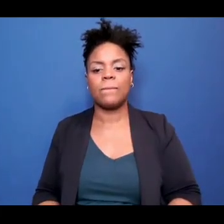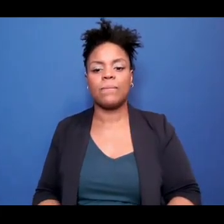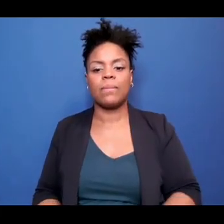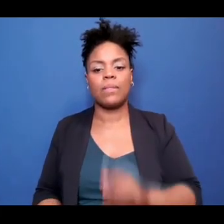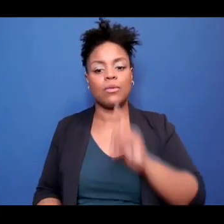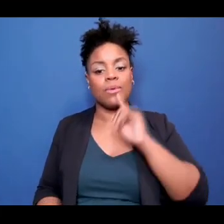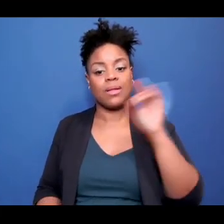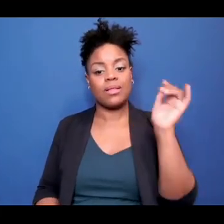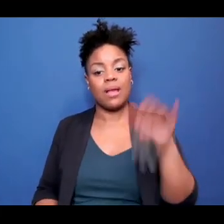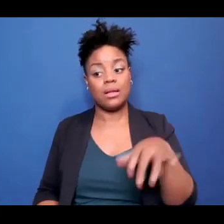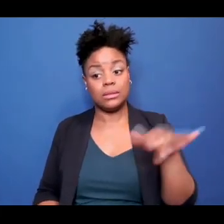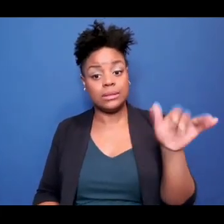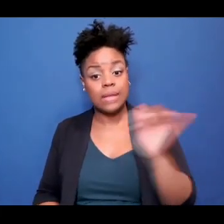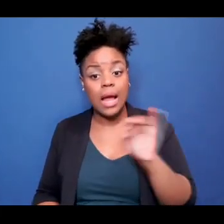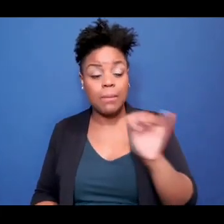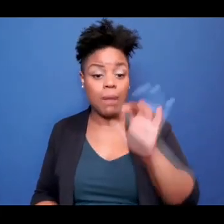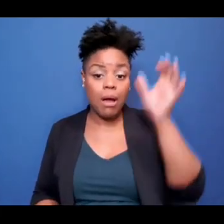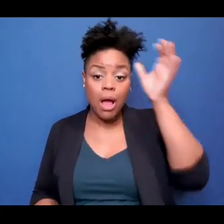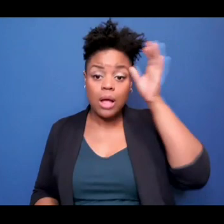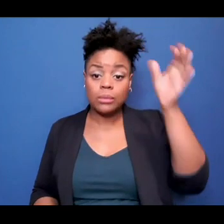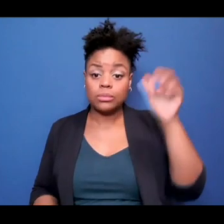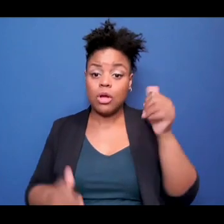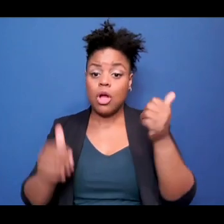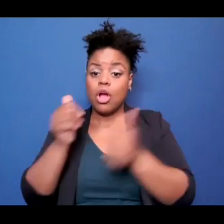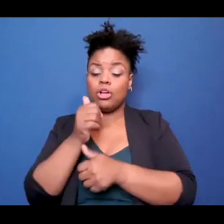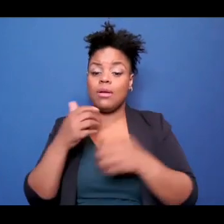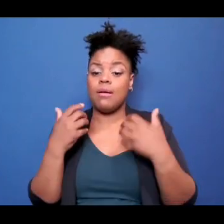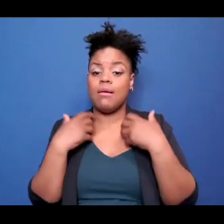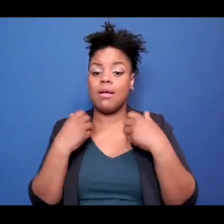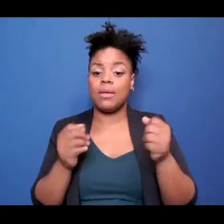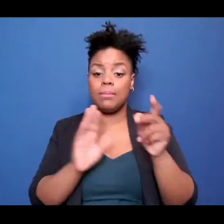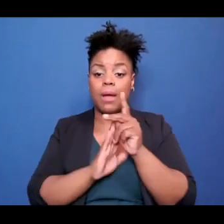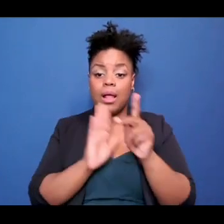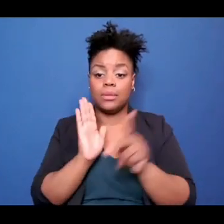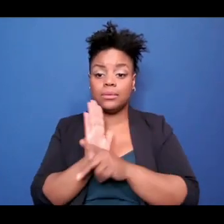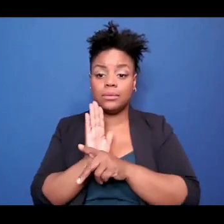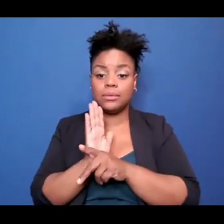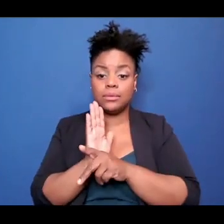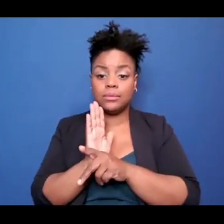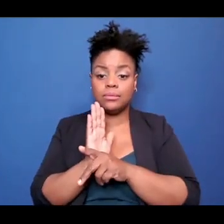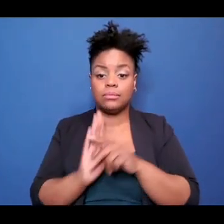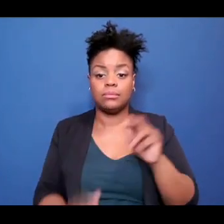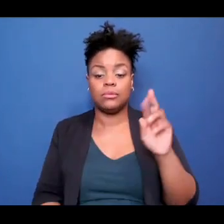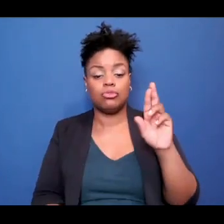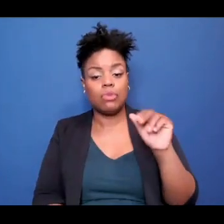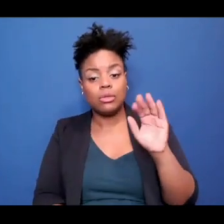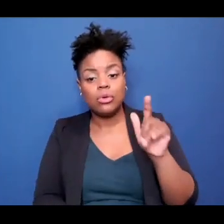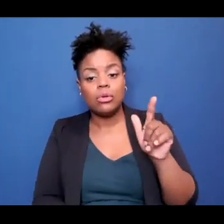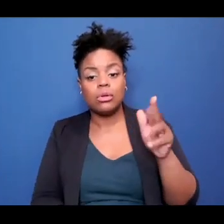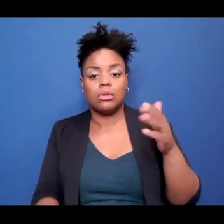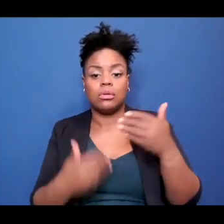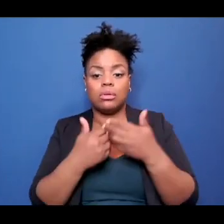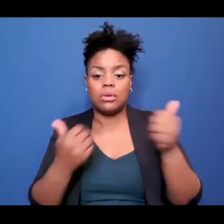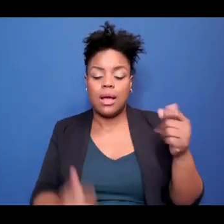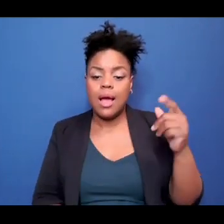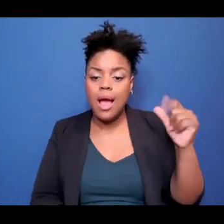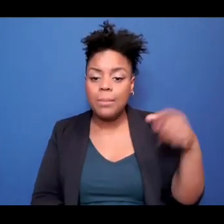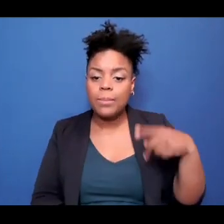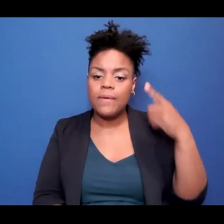ALSO UNRESTRICTED HEALTH AND SOCIAL POLICIES AND WHAT LIES AT THE FOUNDATION OF THE RACIAL EMPATHY GAP THAT SCHOLARS HAVE